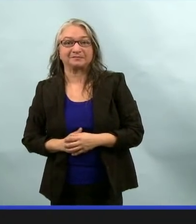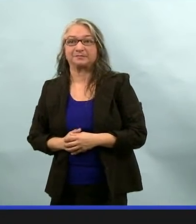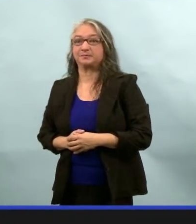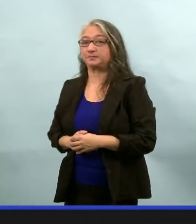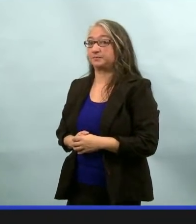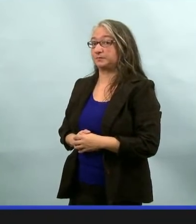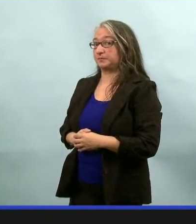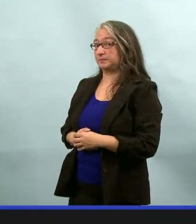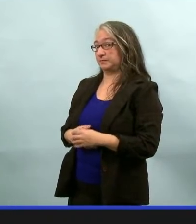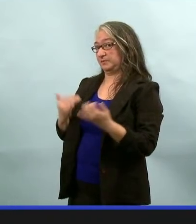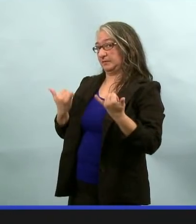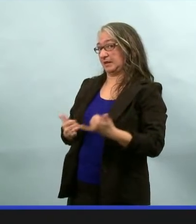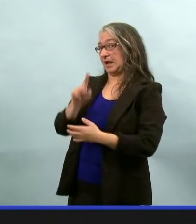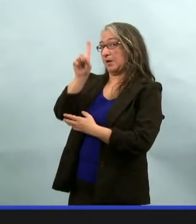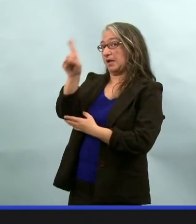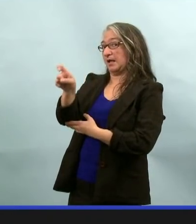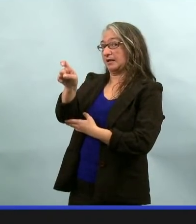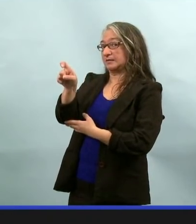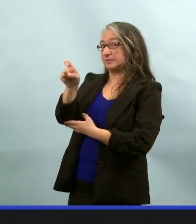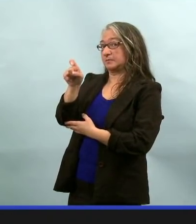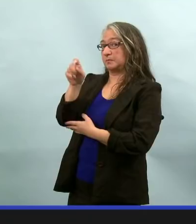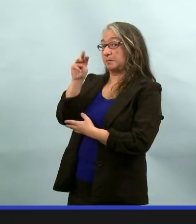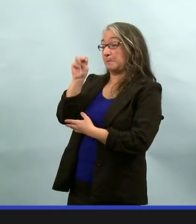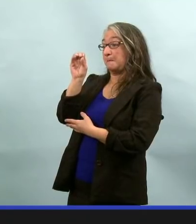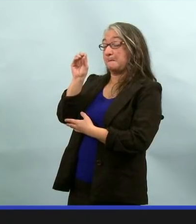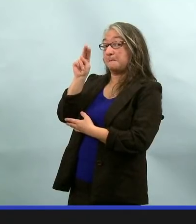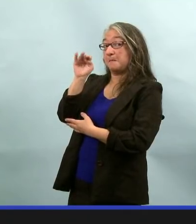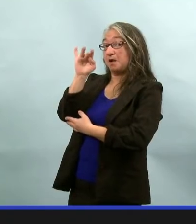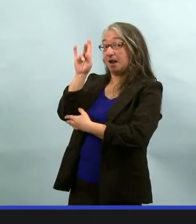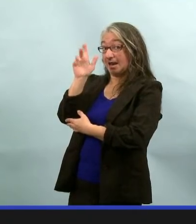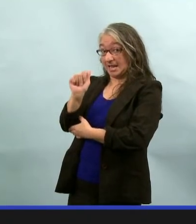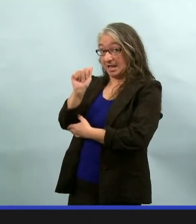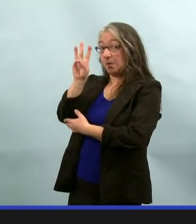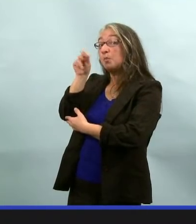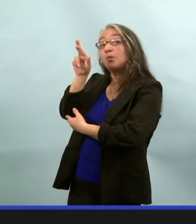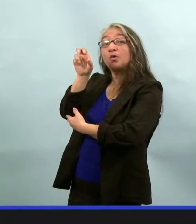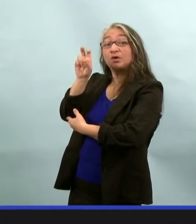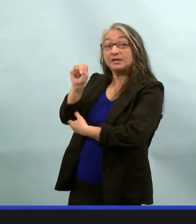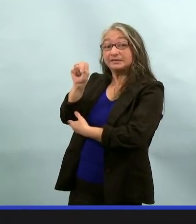on our health care workers on our icus and our hospitals what is the plan now i know we spoke